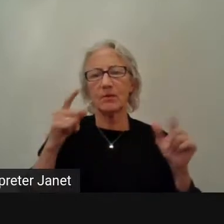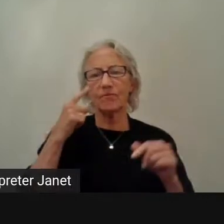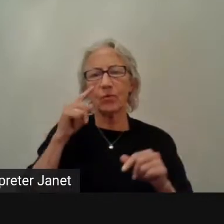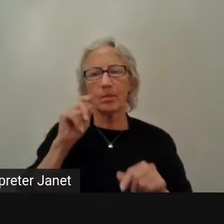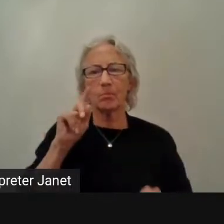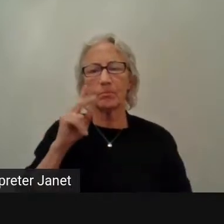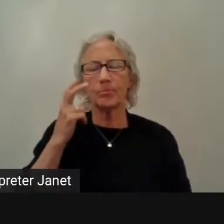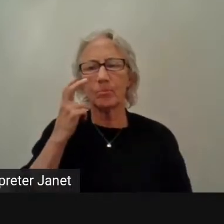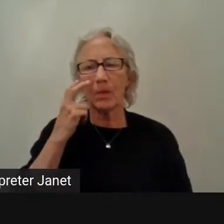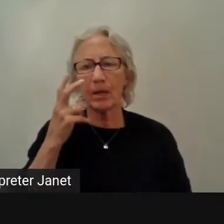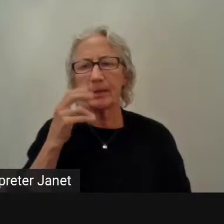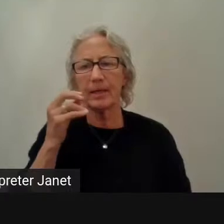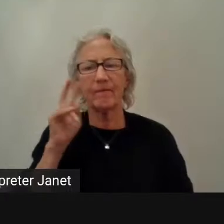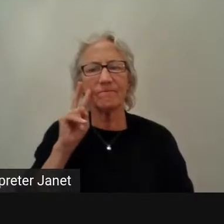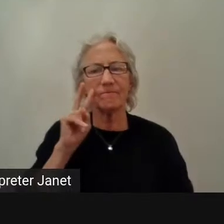designing